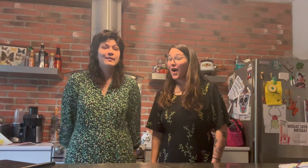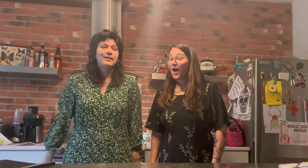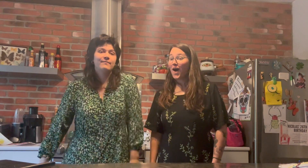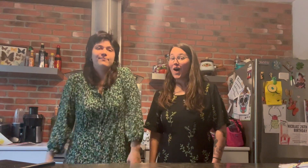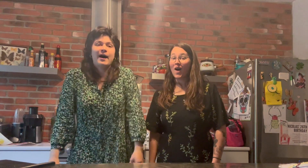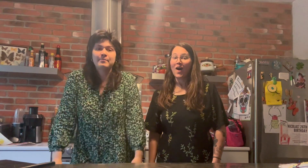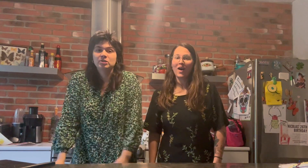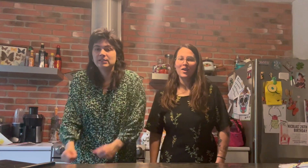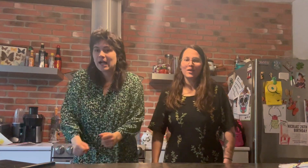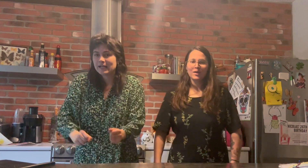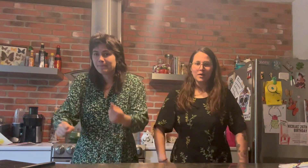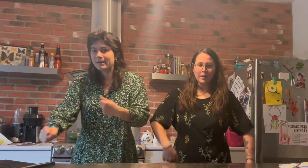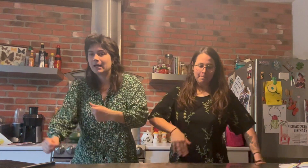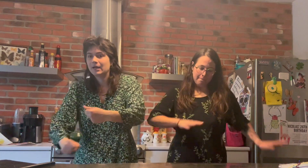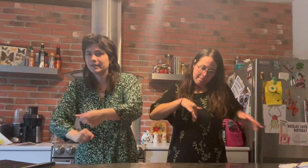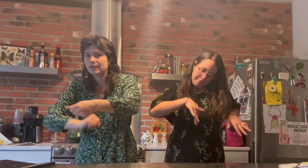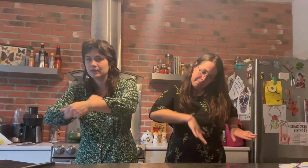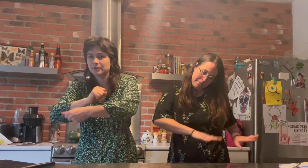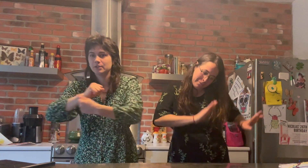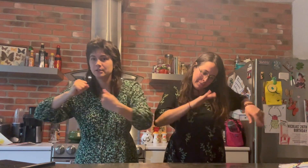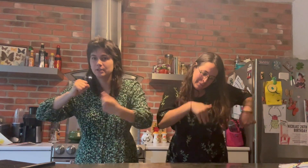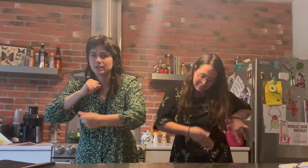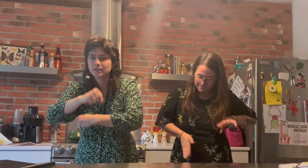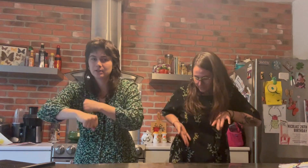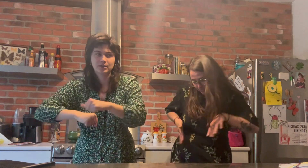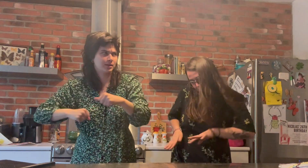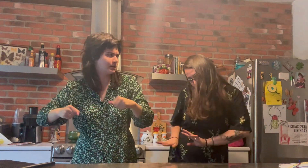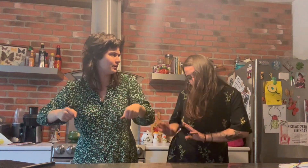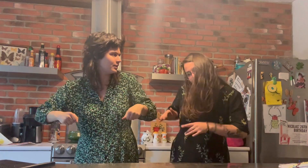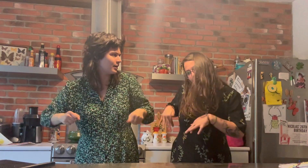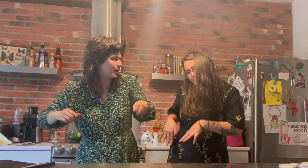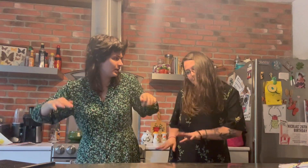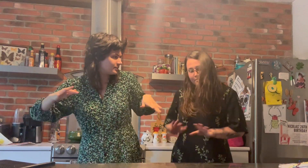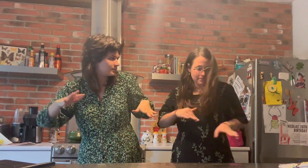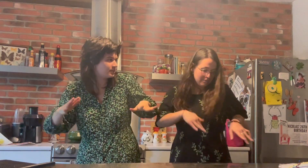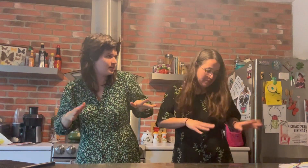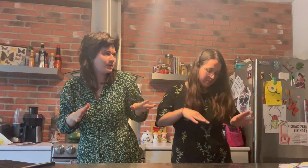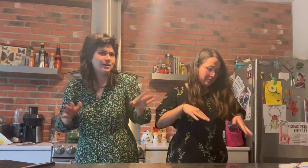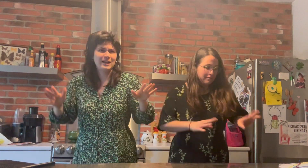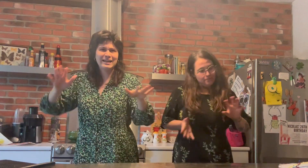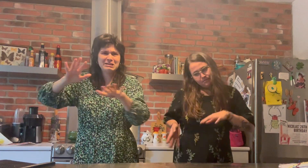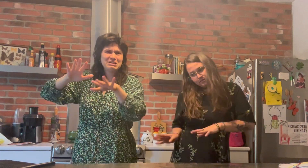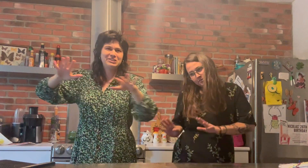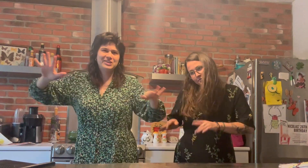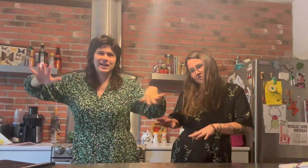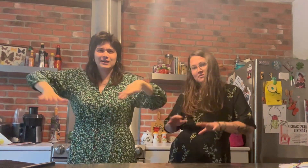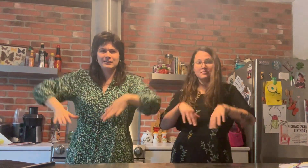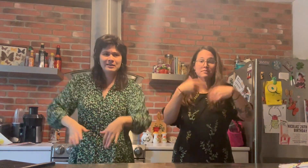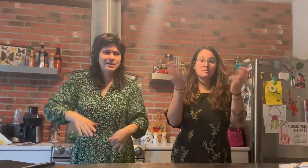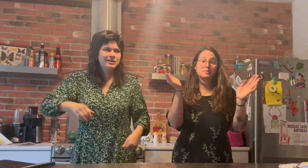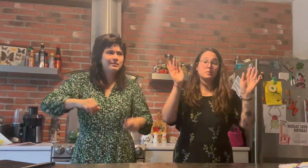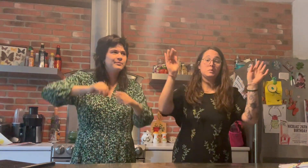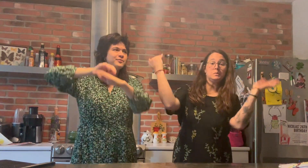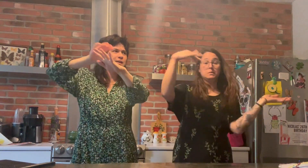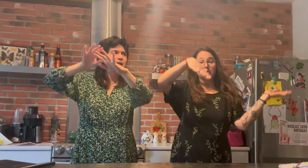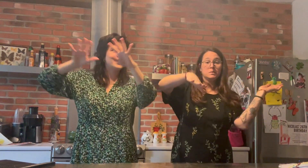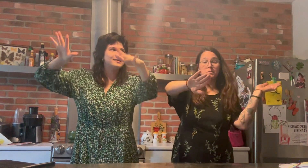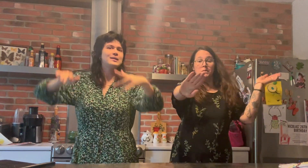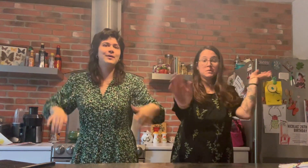[singing a summer song]